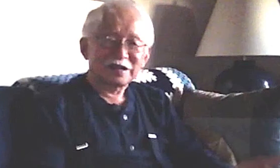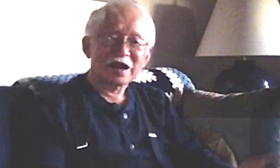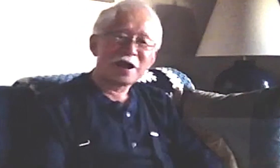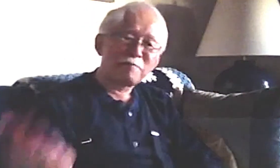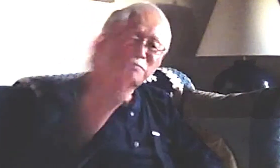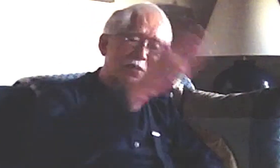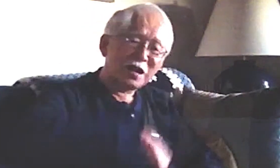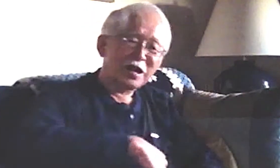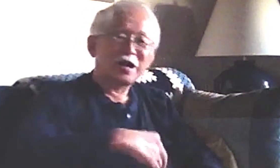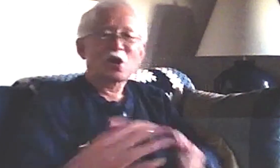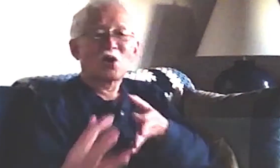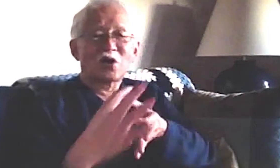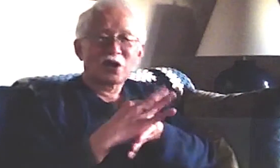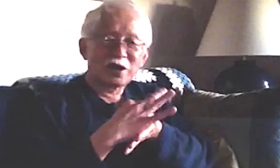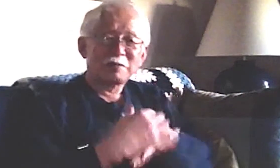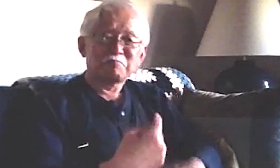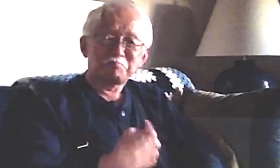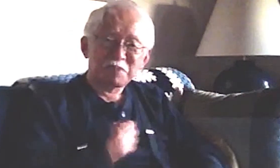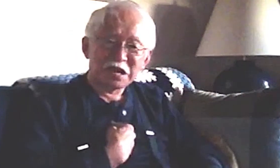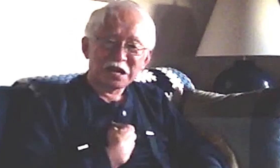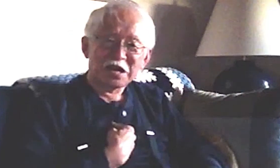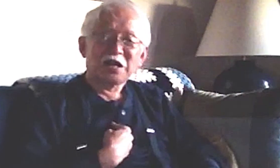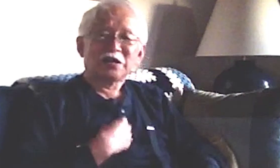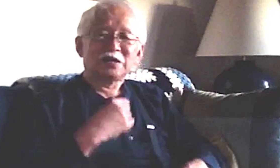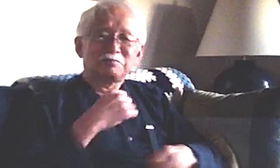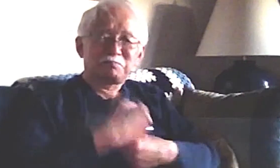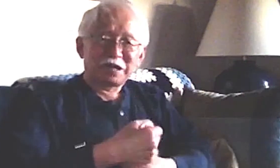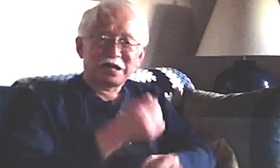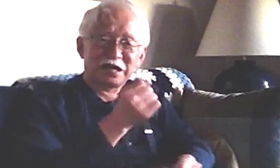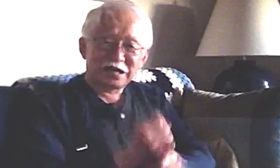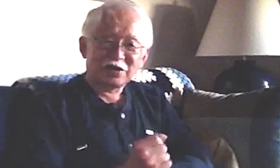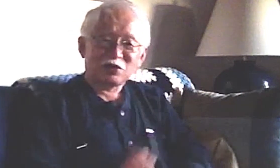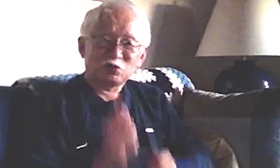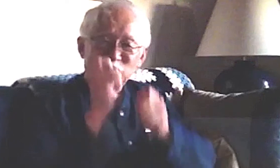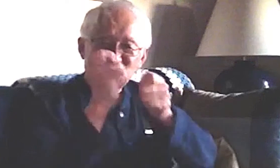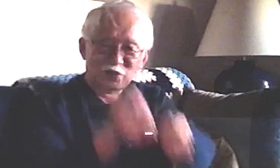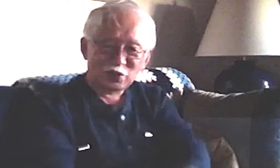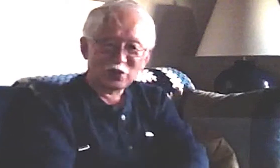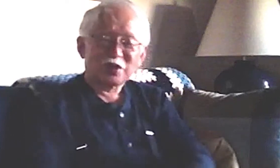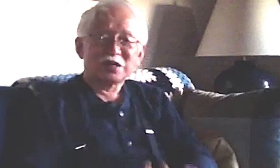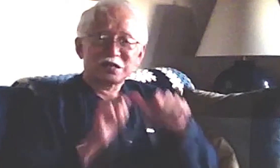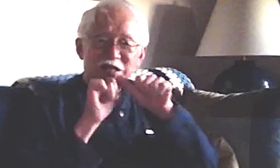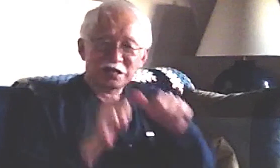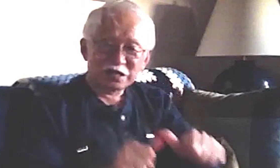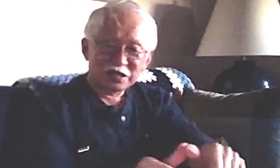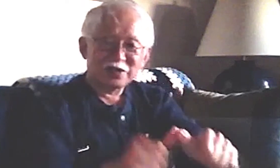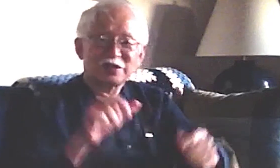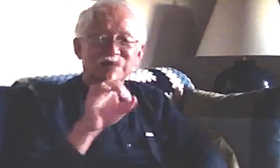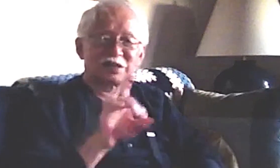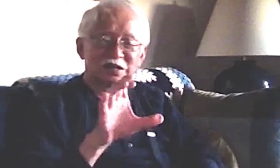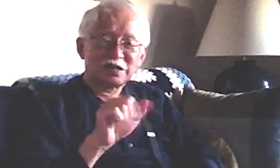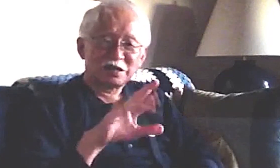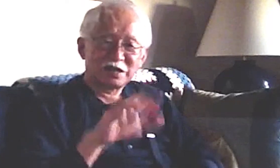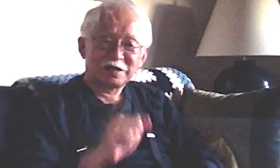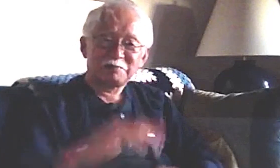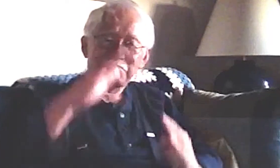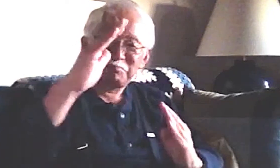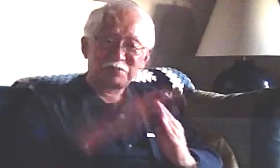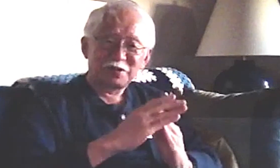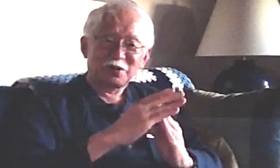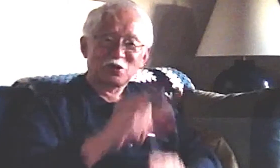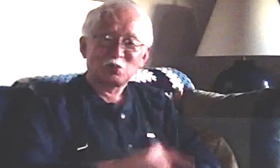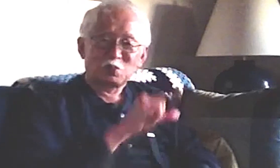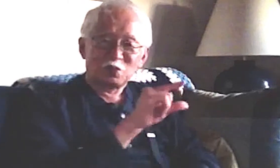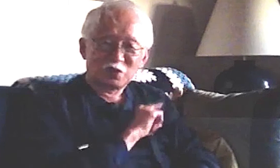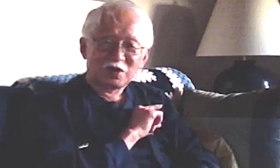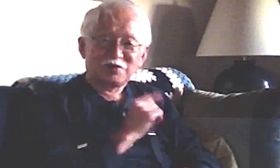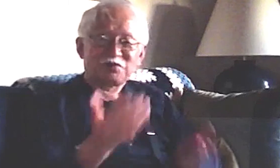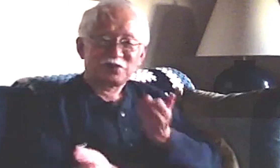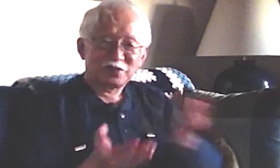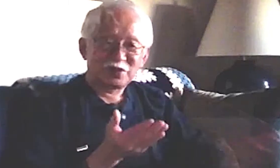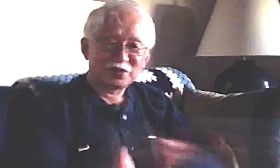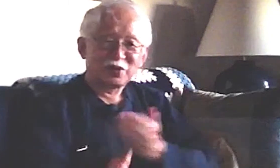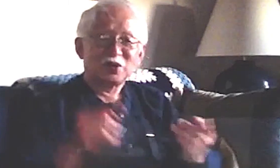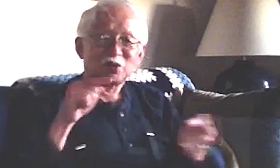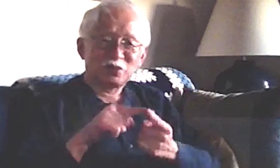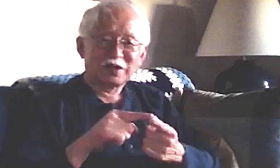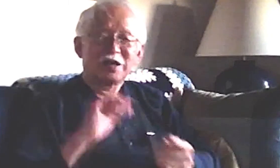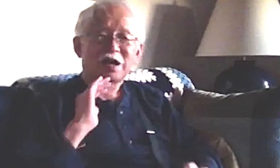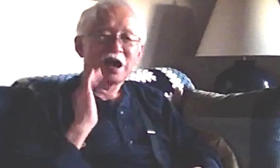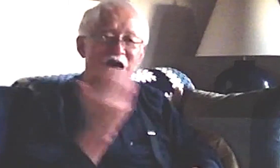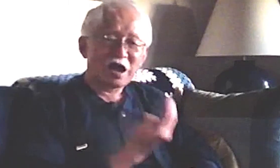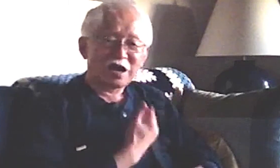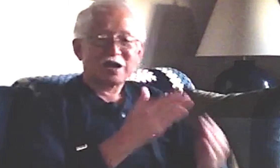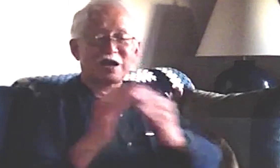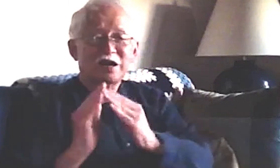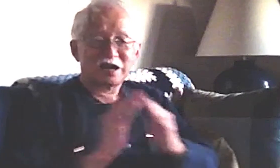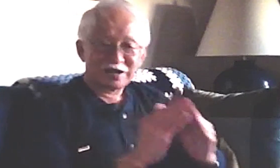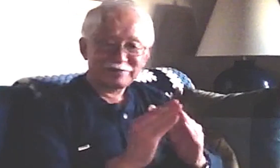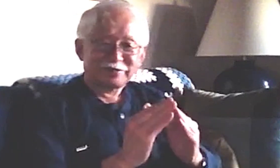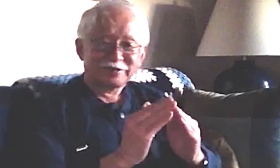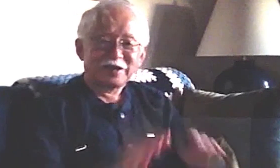Come join me in making donation to continue DCARA's top quality services to our community